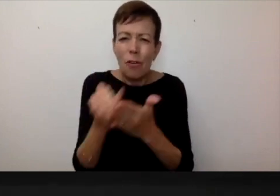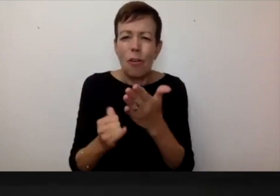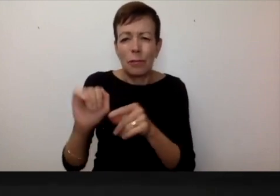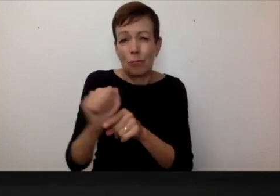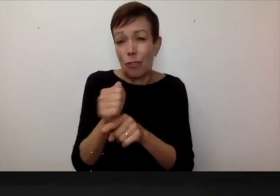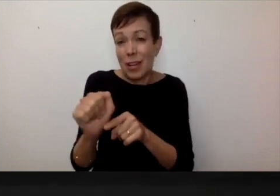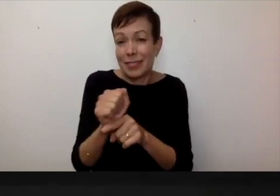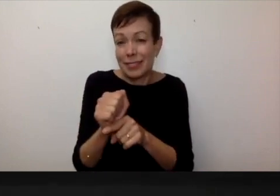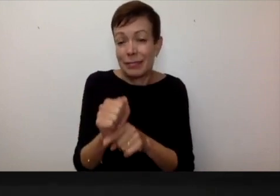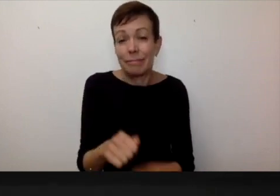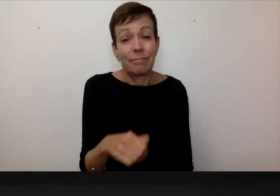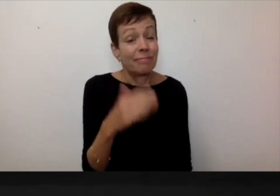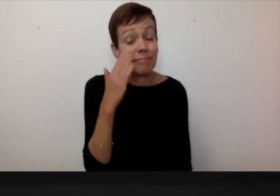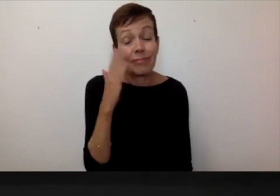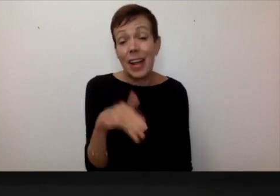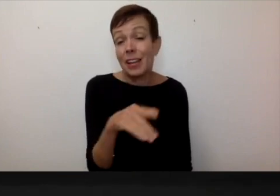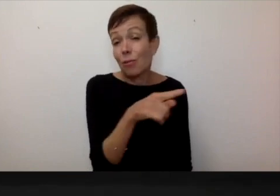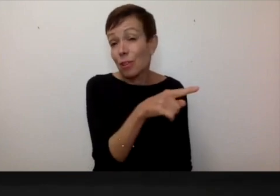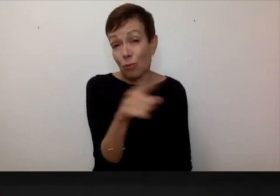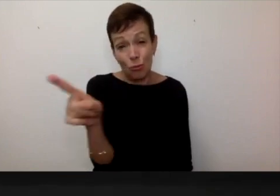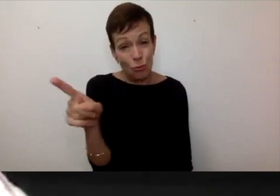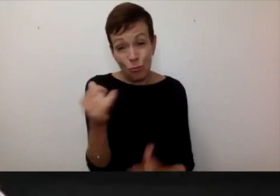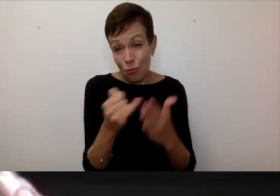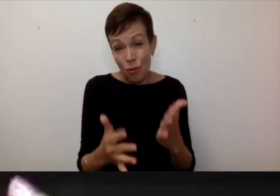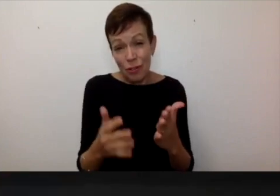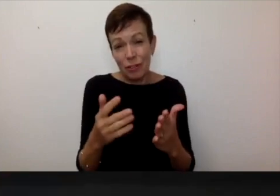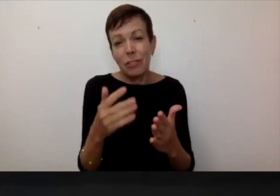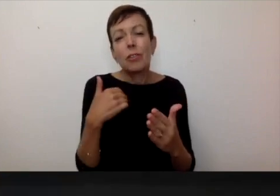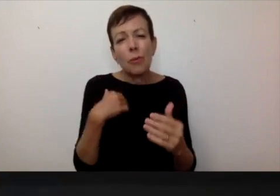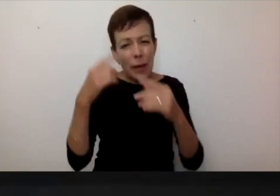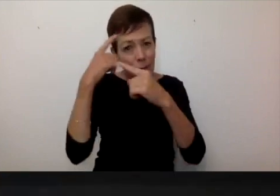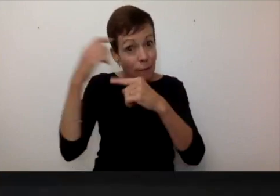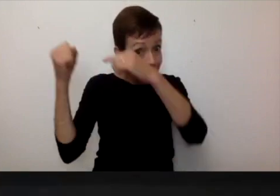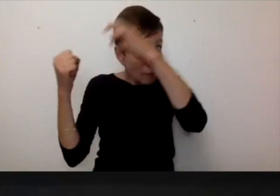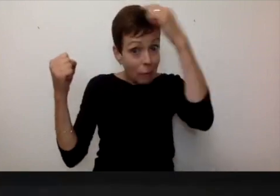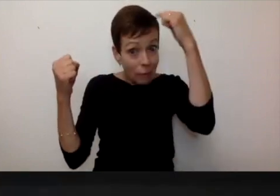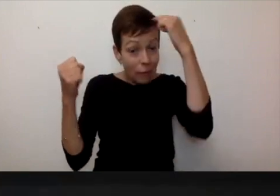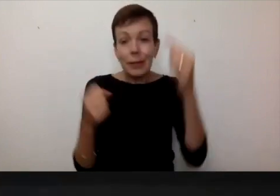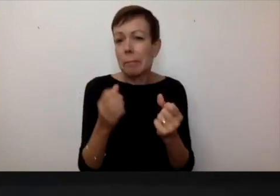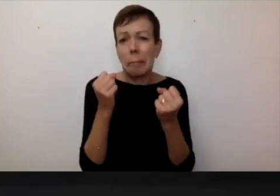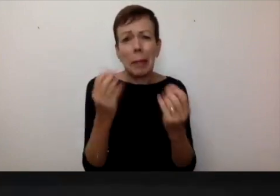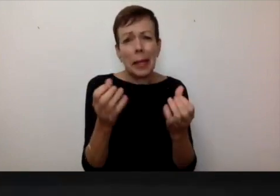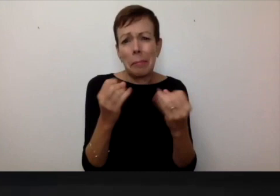you have dozens of projects in your head in your heart on the go at any time